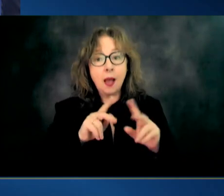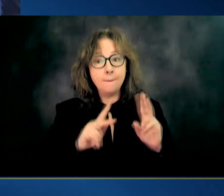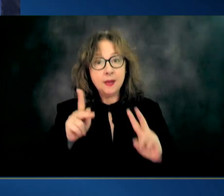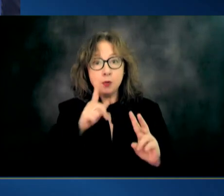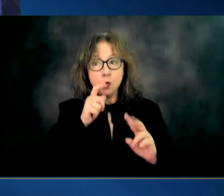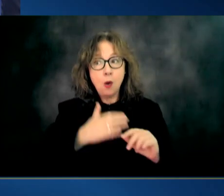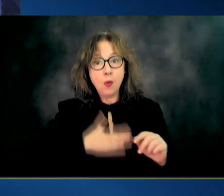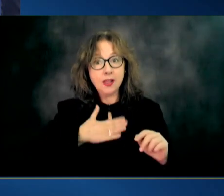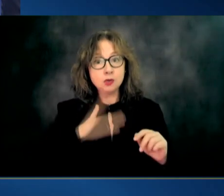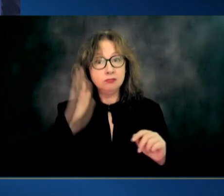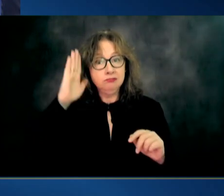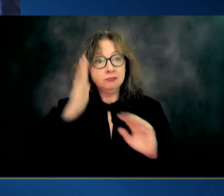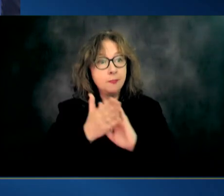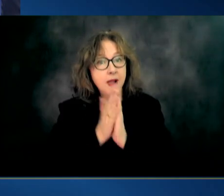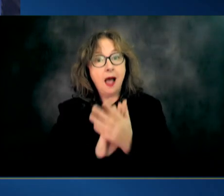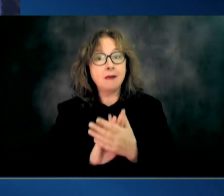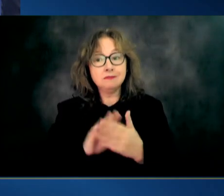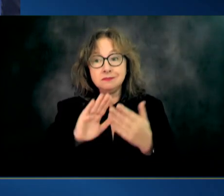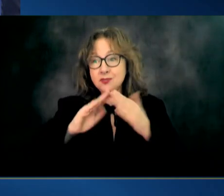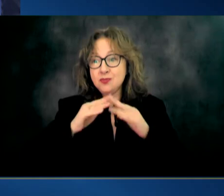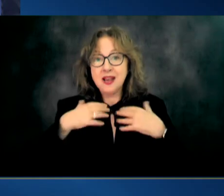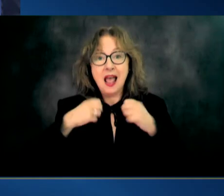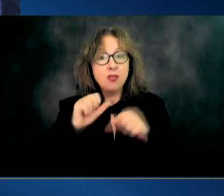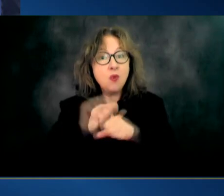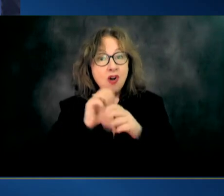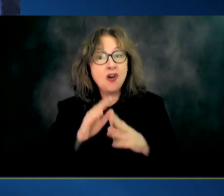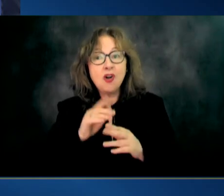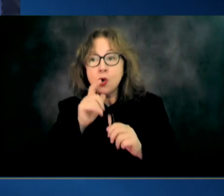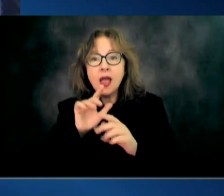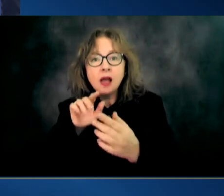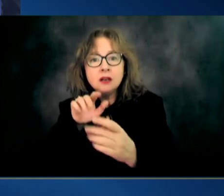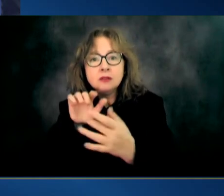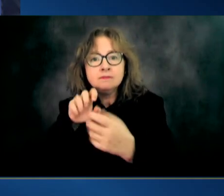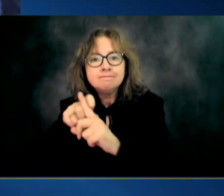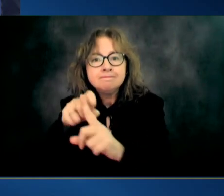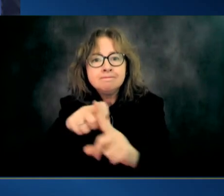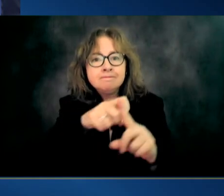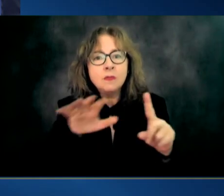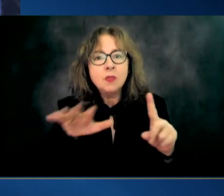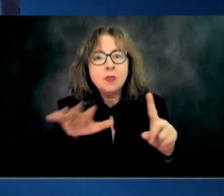reach out and walk into these communities and help these patients get into care.